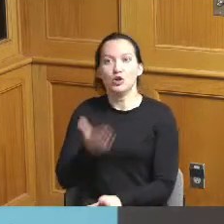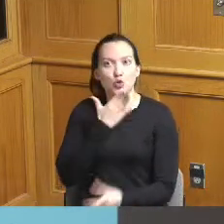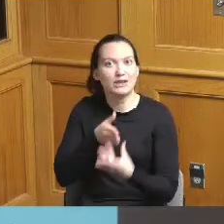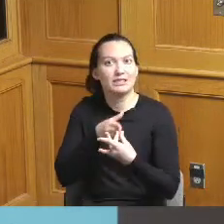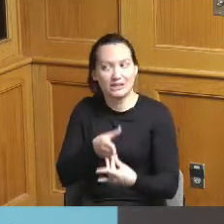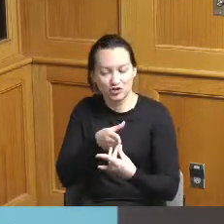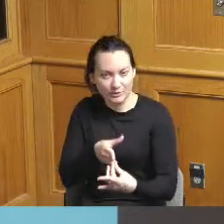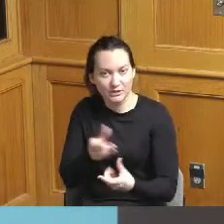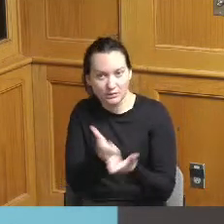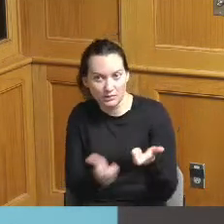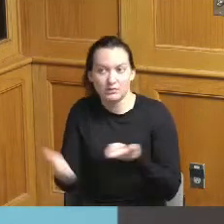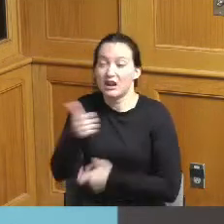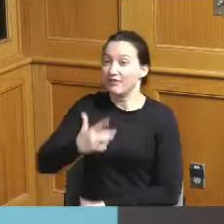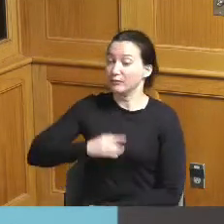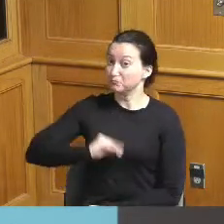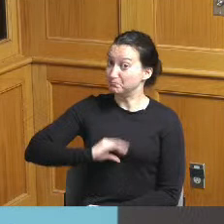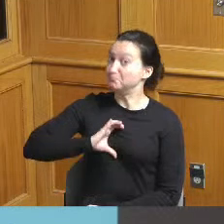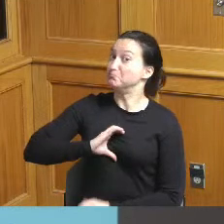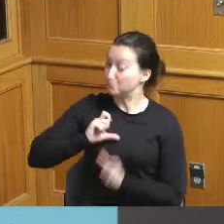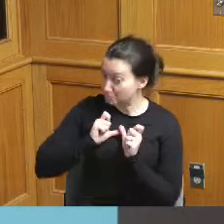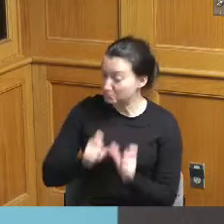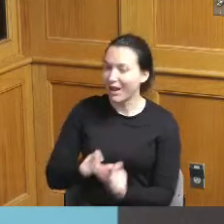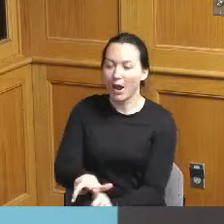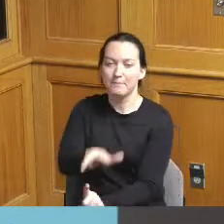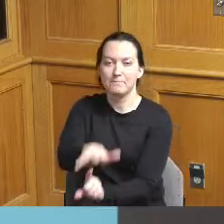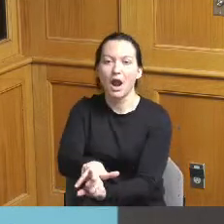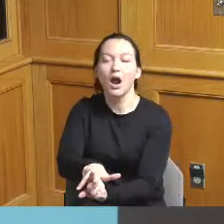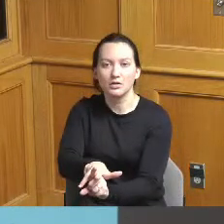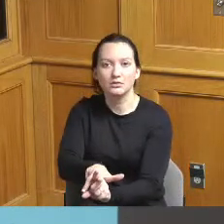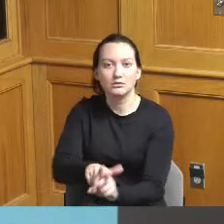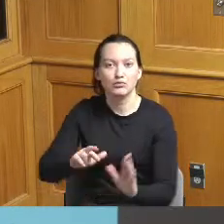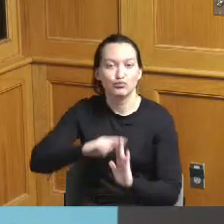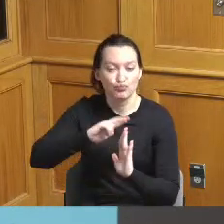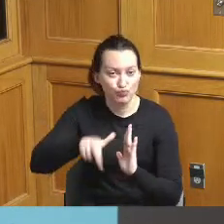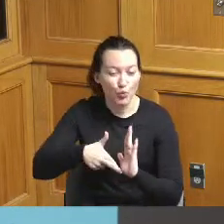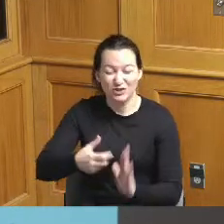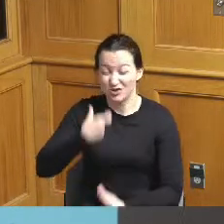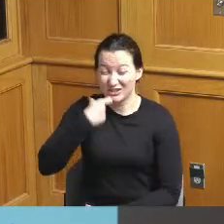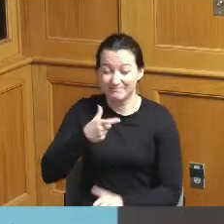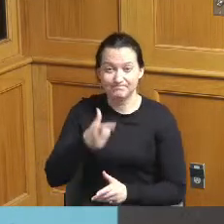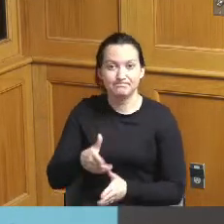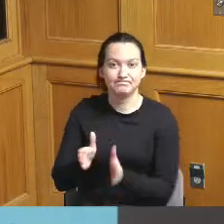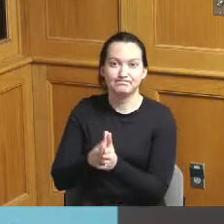in place I feel good about that we applied for the role we just were awarded the work role so we're